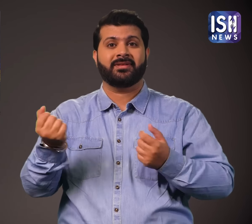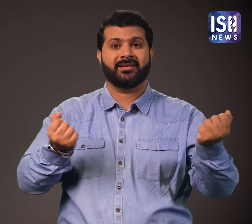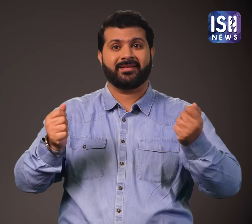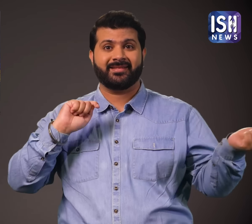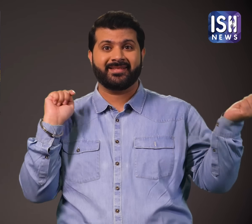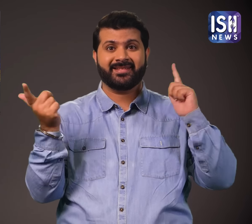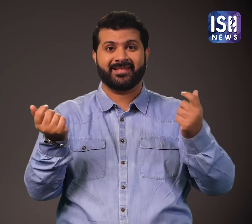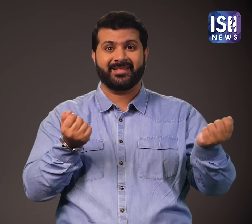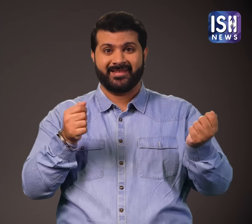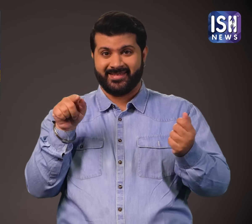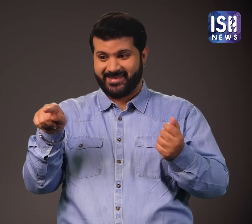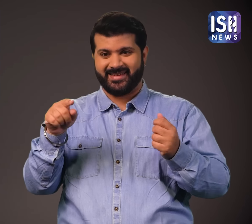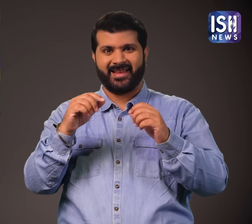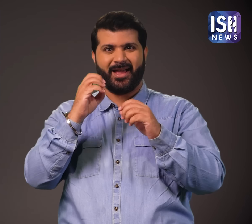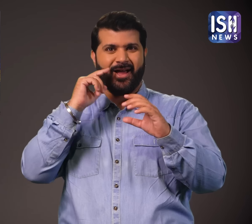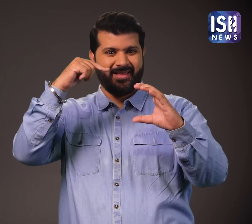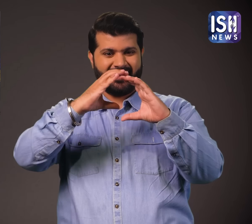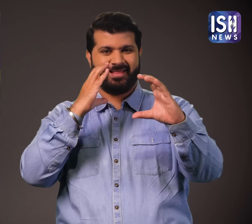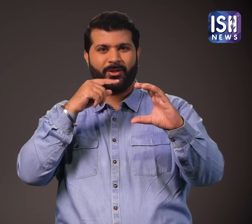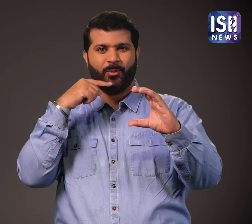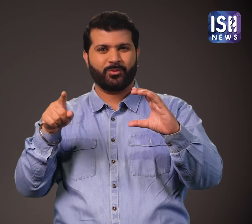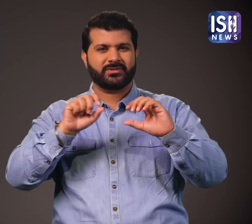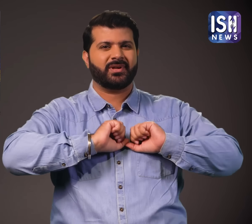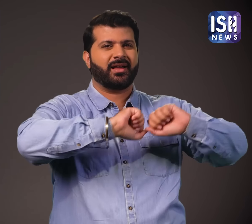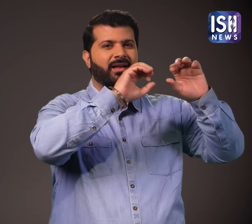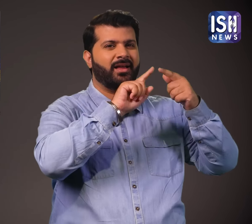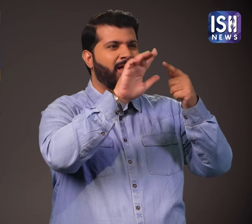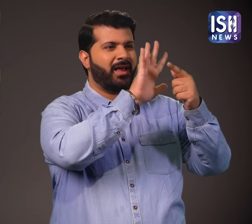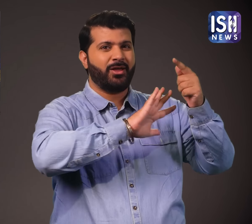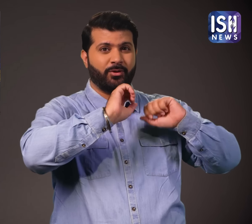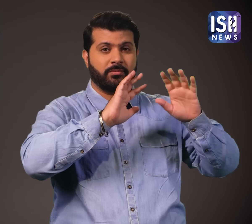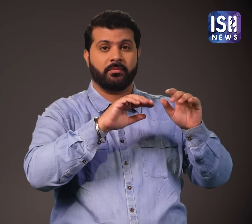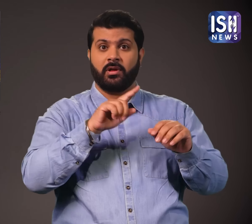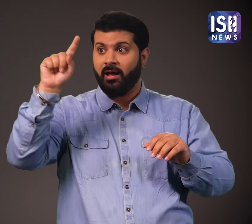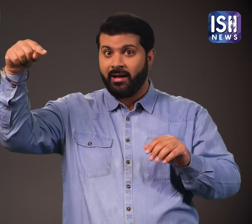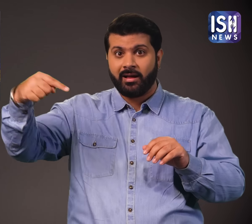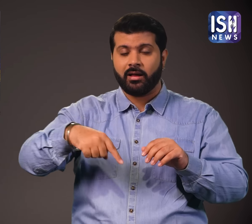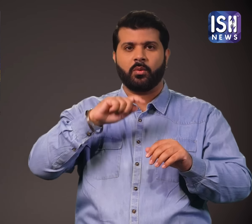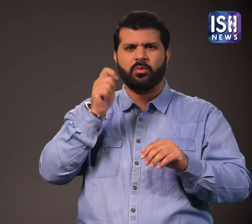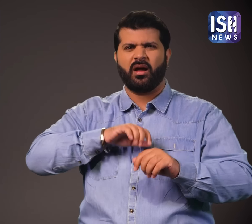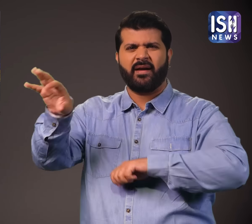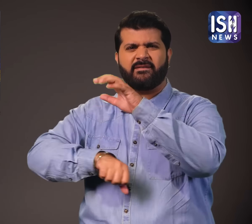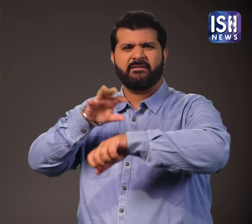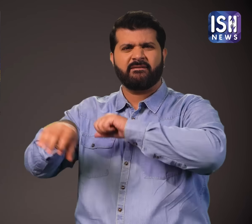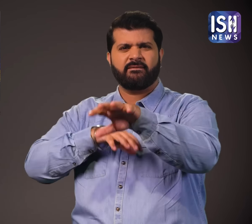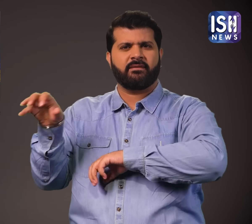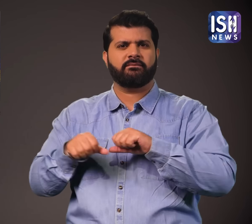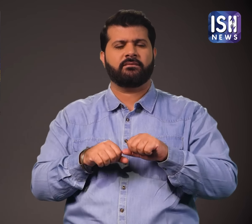Even Russian tankers carrying oil for exports have been seized across Europe.